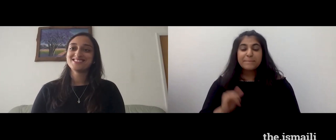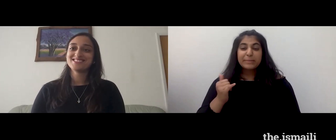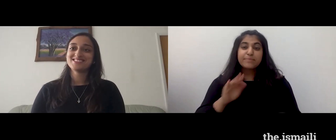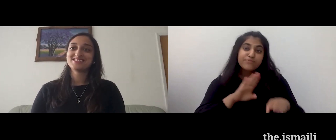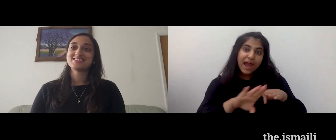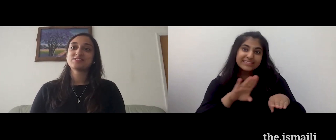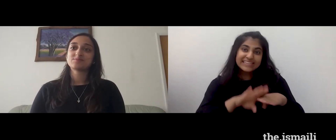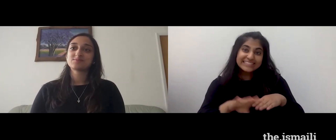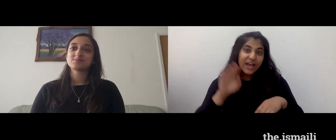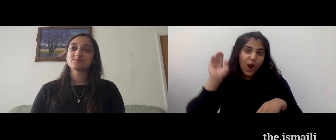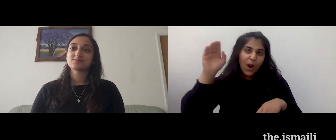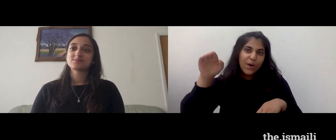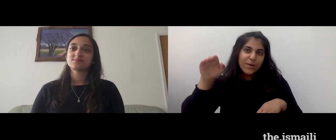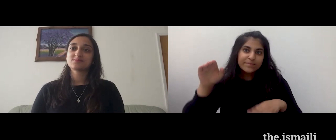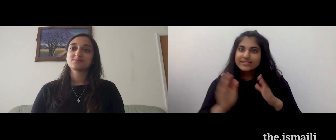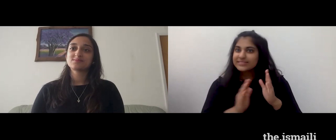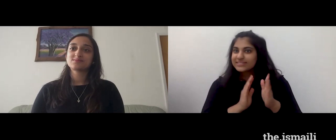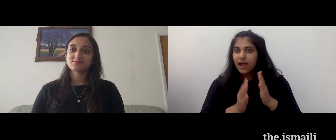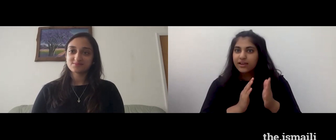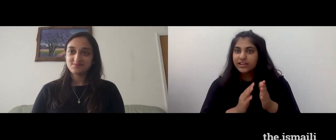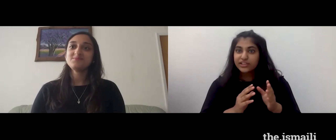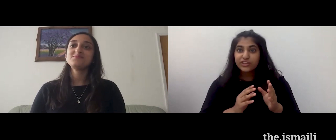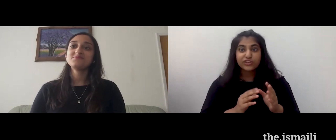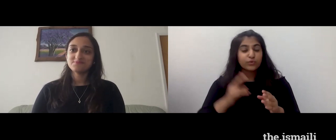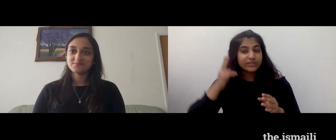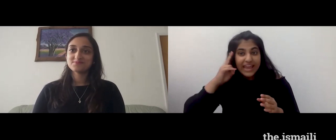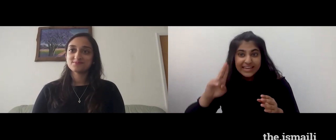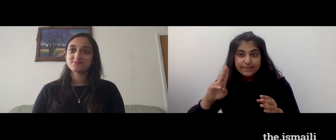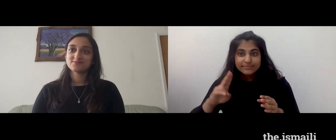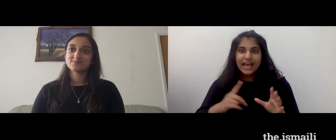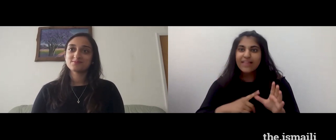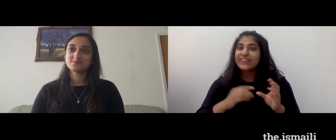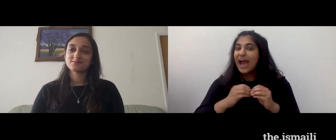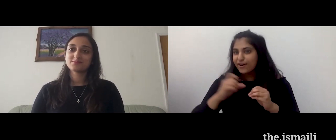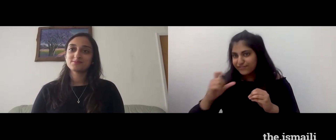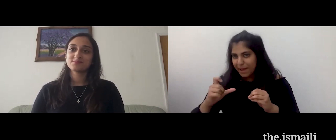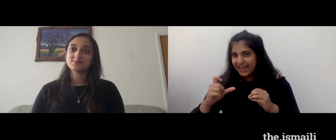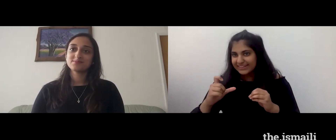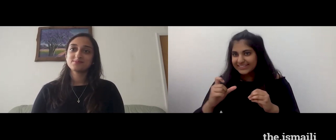Maybe practise at home, signing your names and the alphabet.